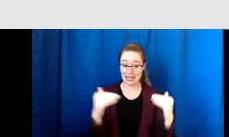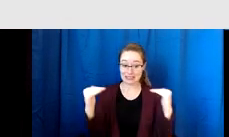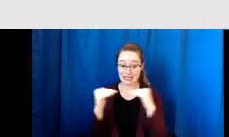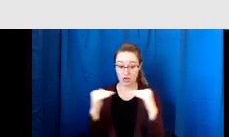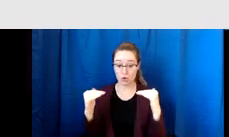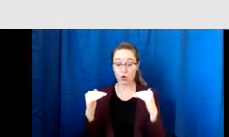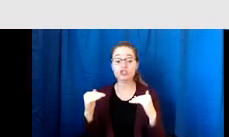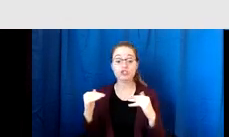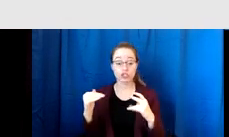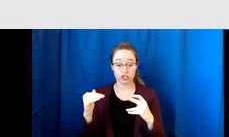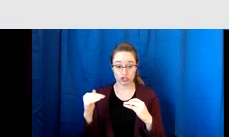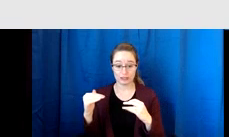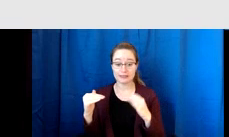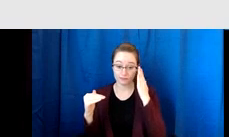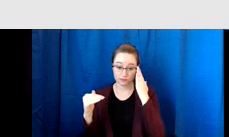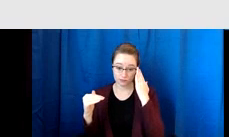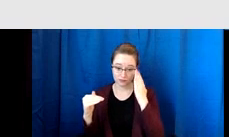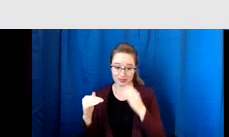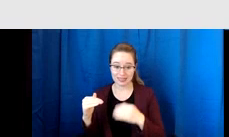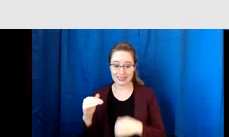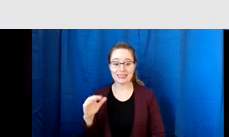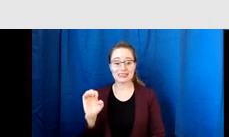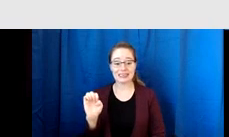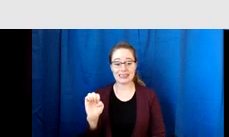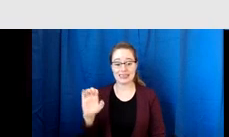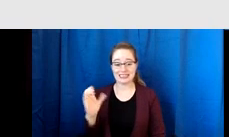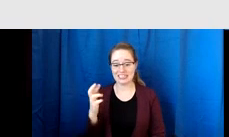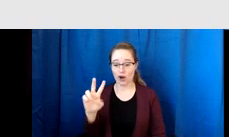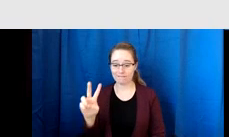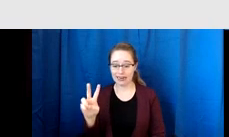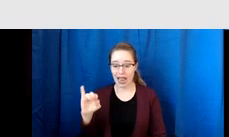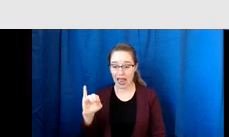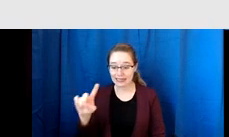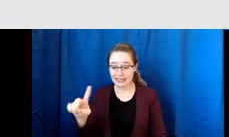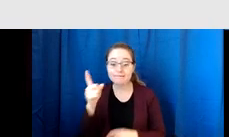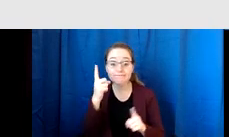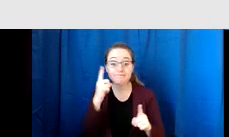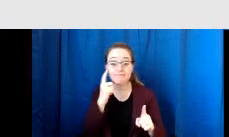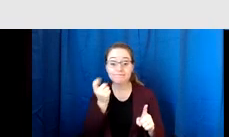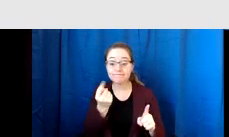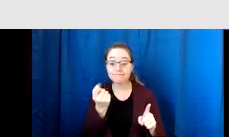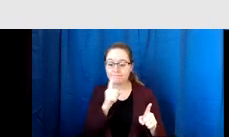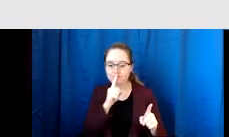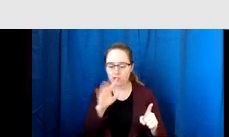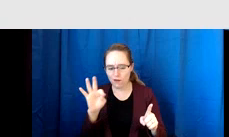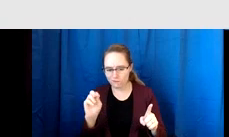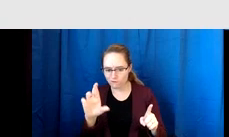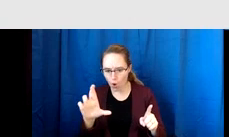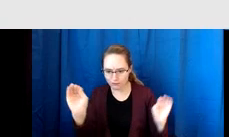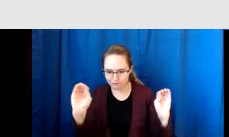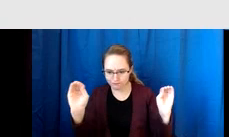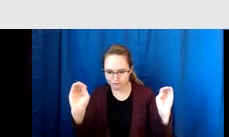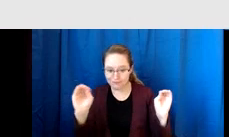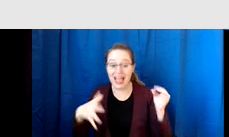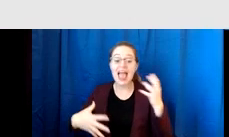for our eCRV ID, but there's no for attribute. The fix is to add the for attribute to the label